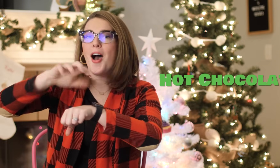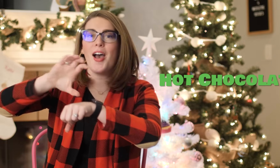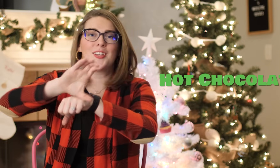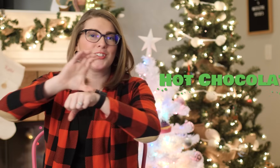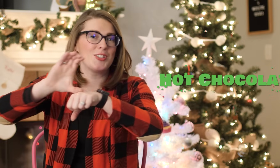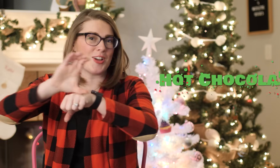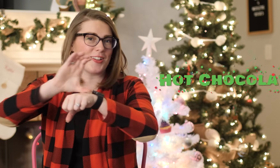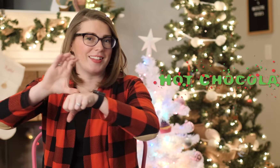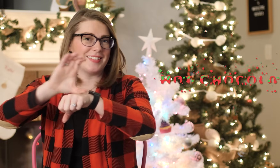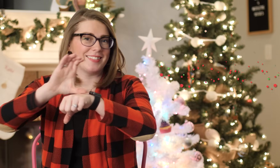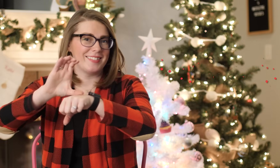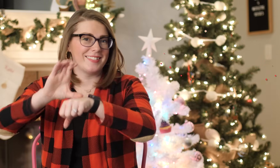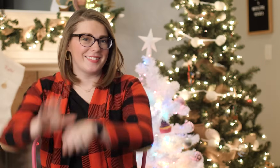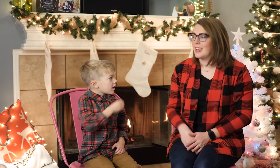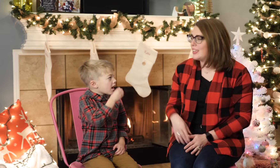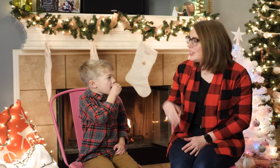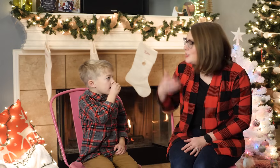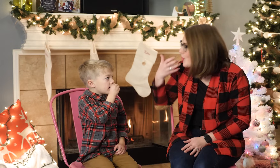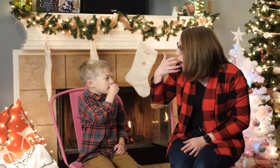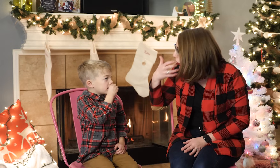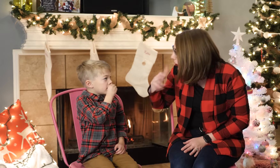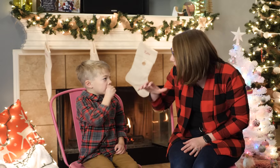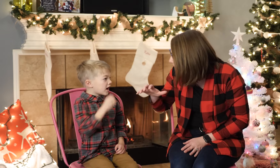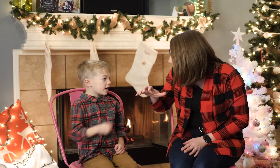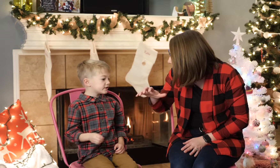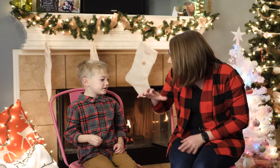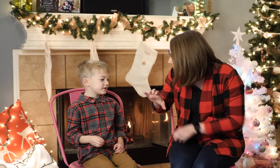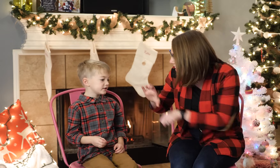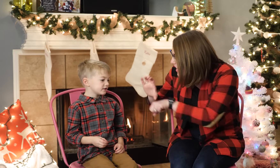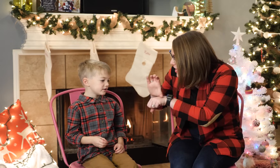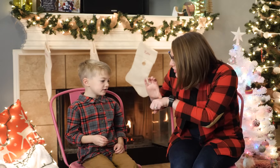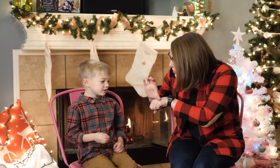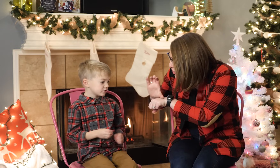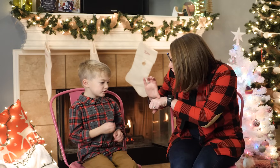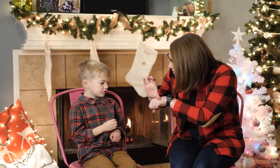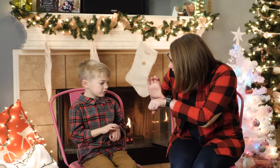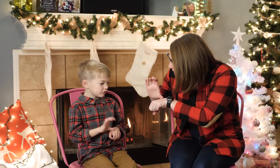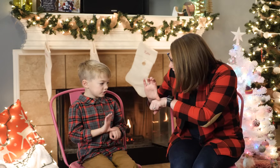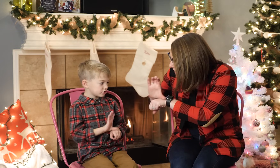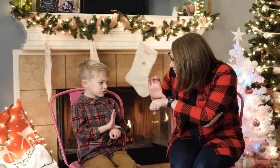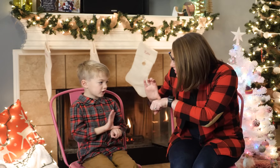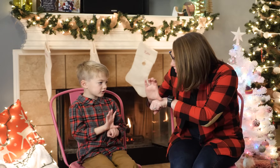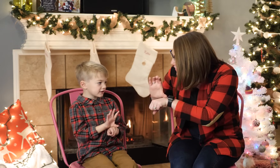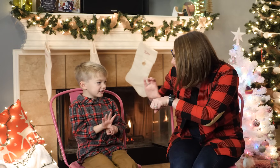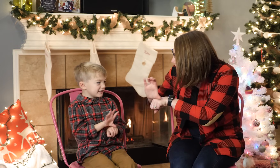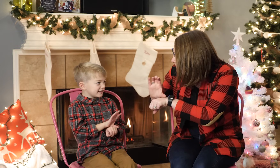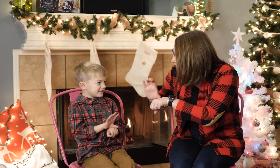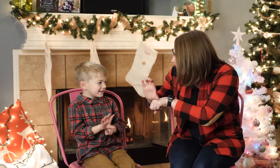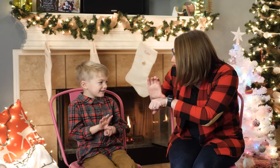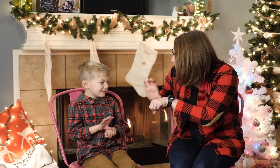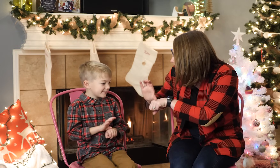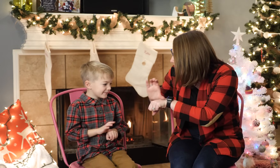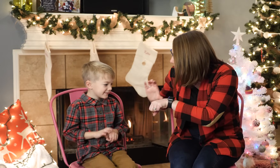HOT CHOCOLATE Can you do hot chocolate? Very good.